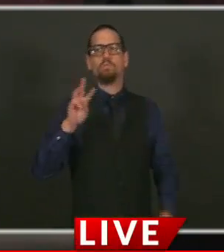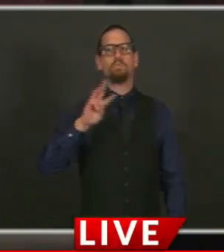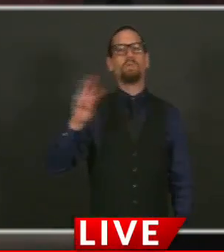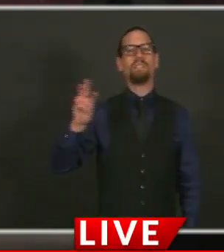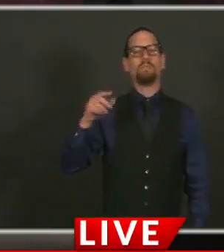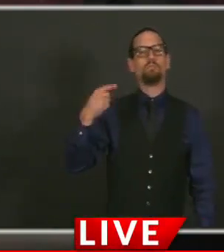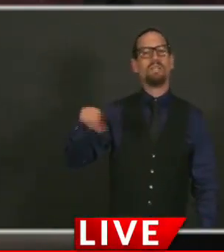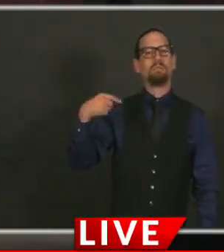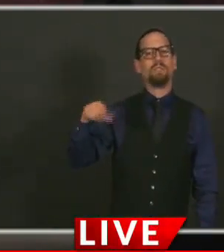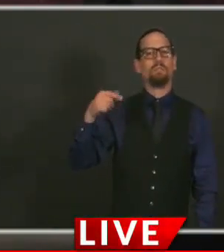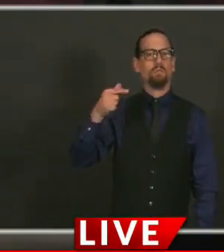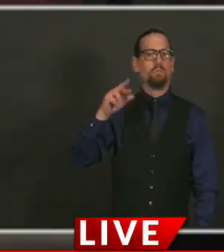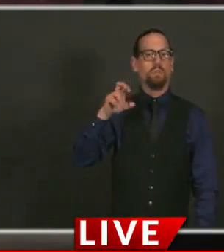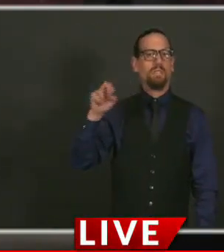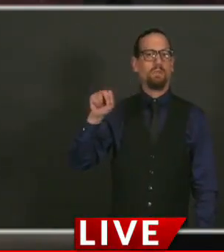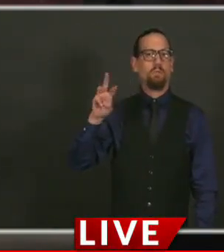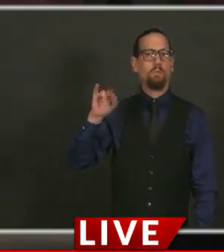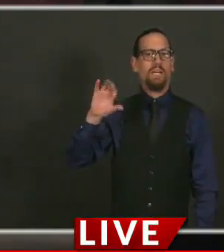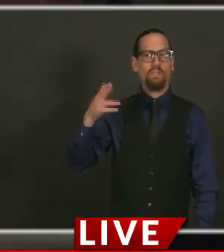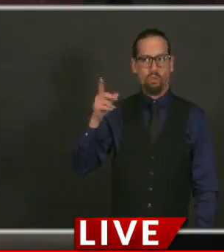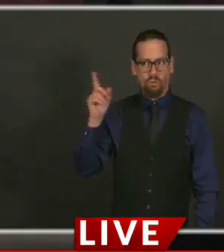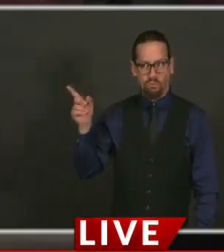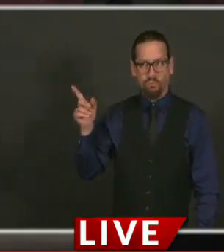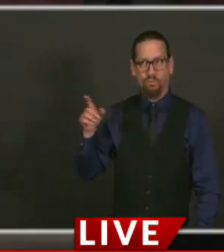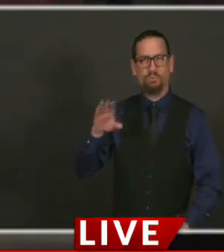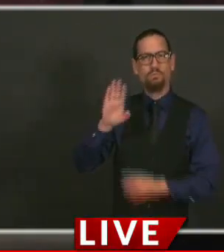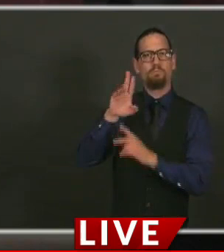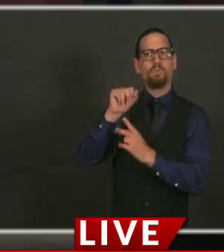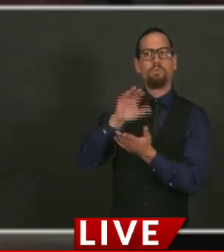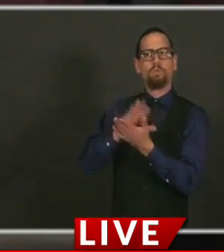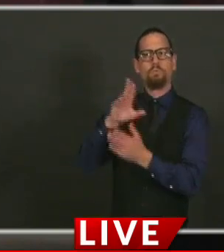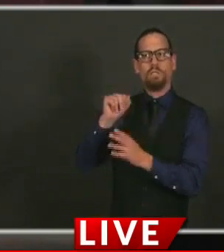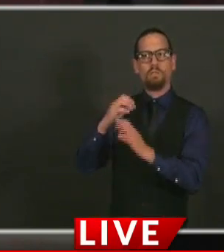COMMISSIONER WE HAD THAT COLD SNAP IN WEST GREENWICH. [INDISCERNIBLE]